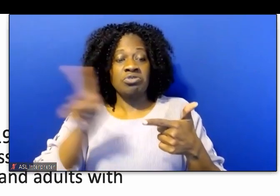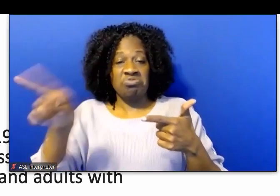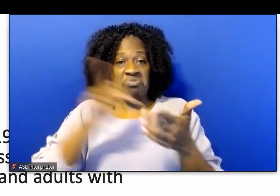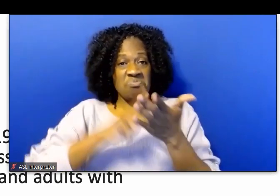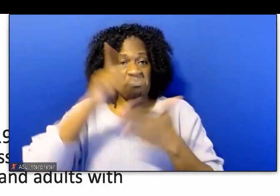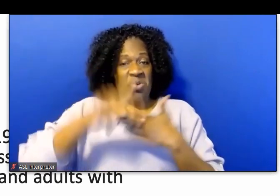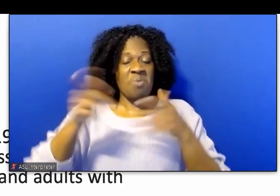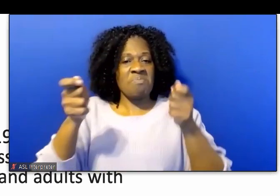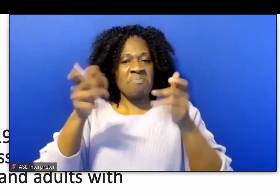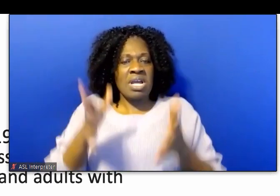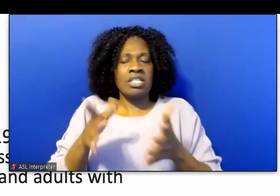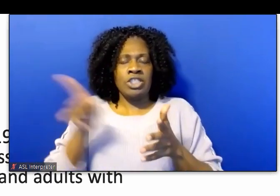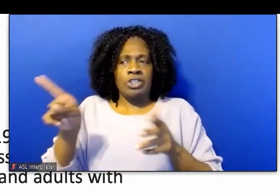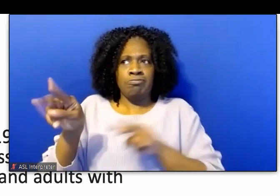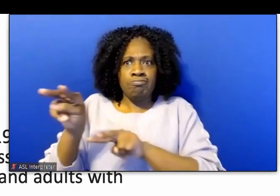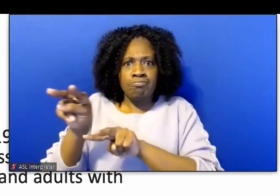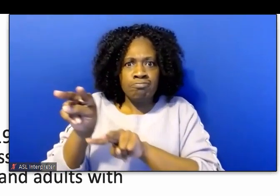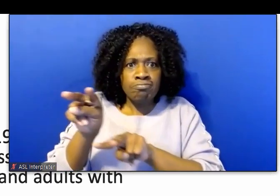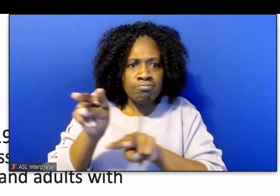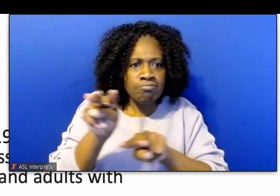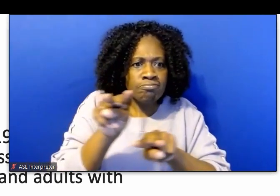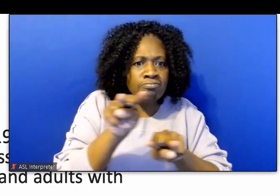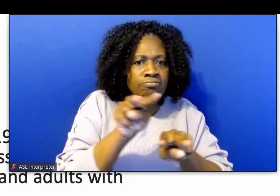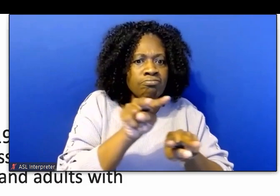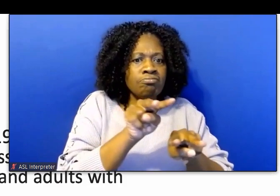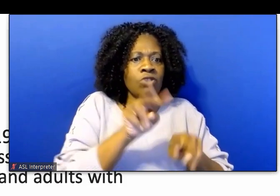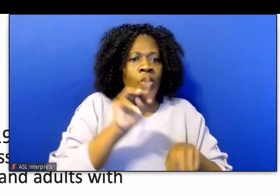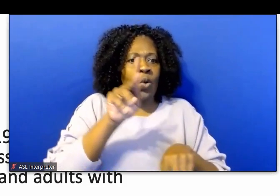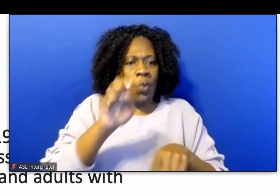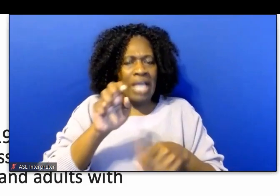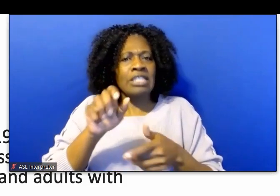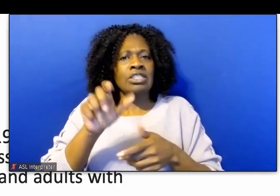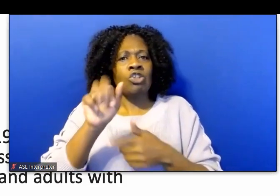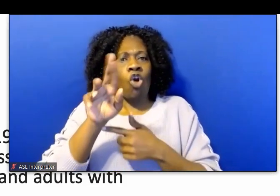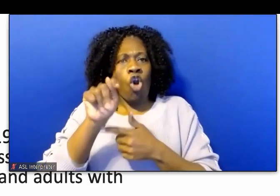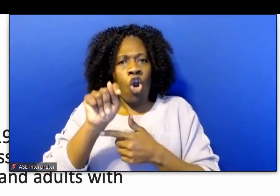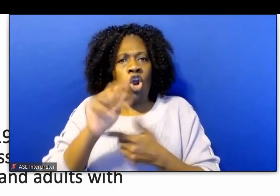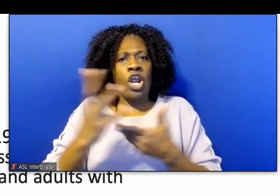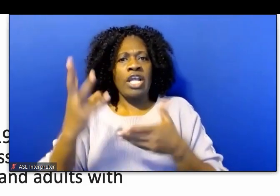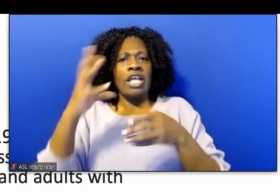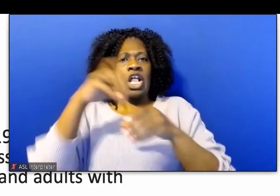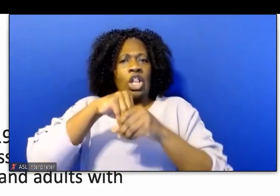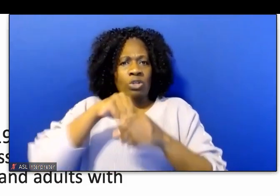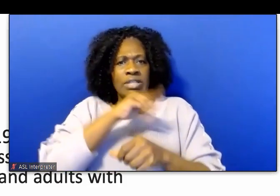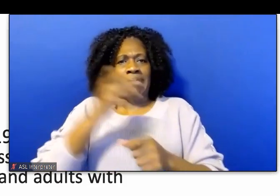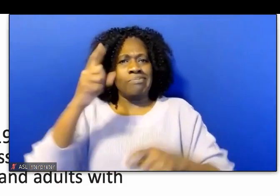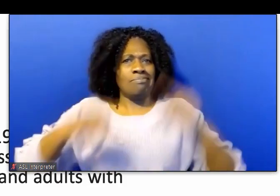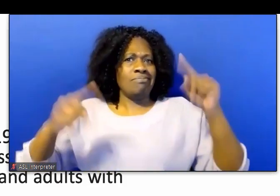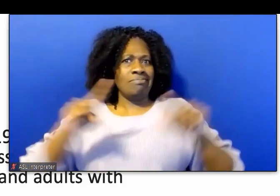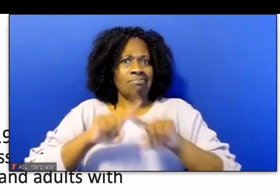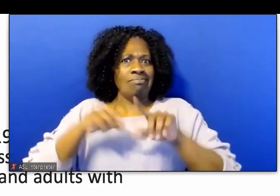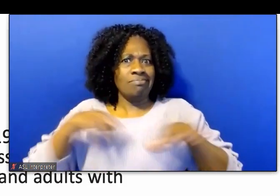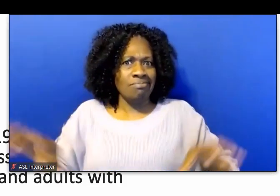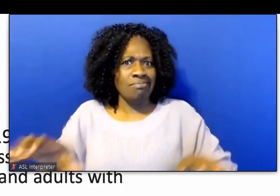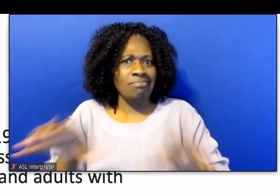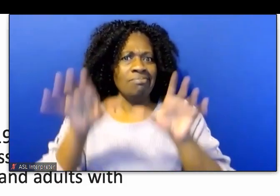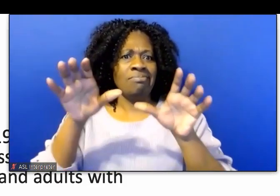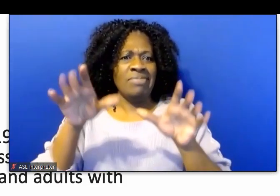she oversees the Wake Arts Inclusion and many of our efforts and is sort of our tech guru